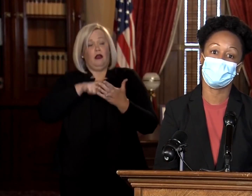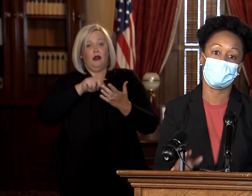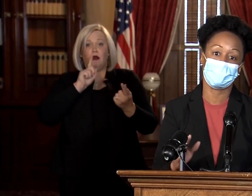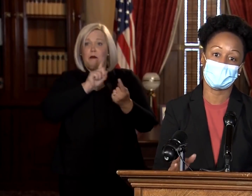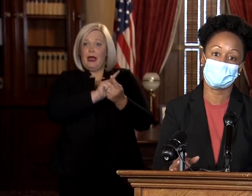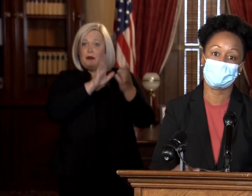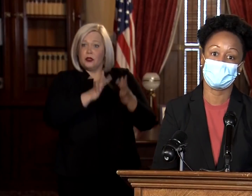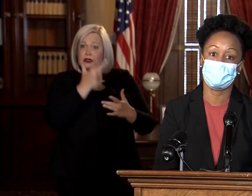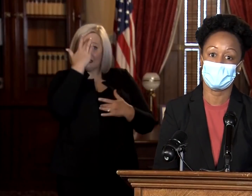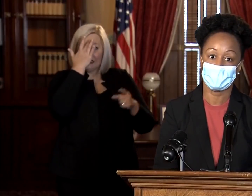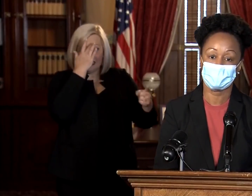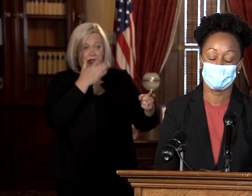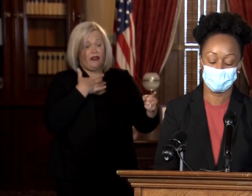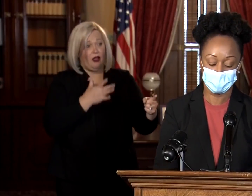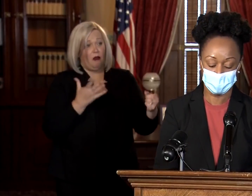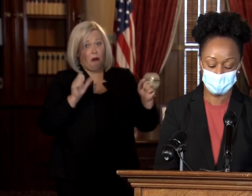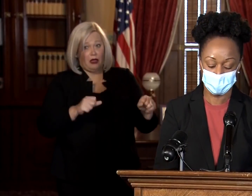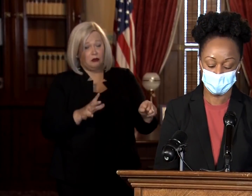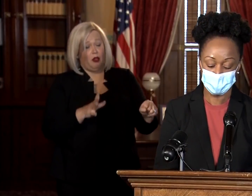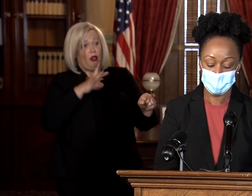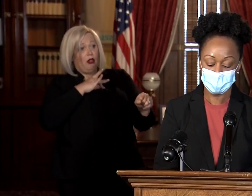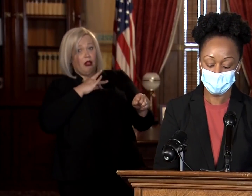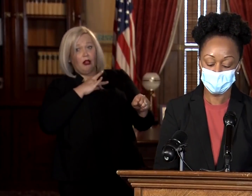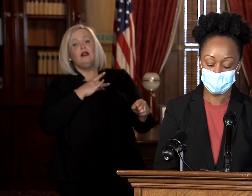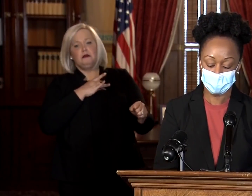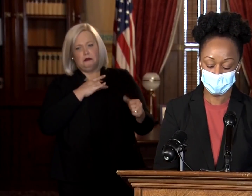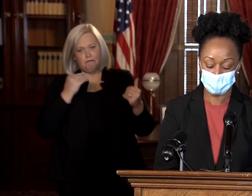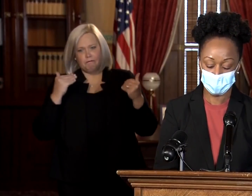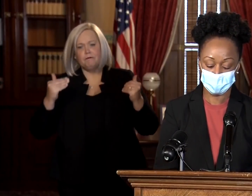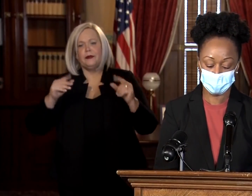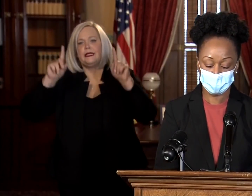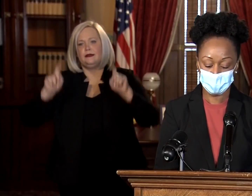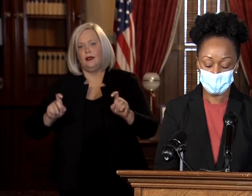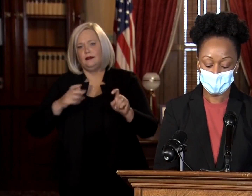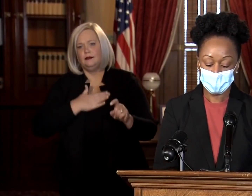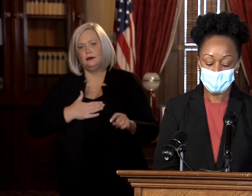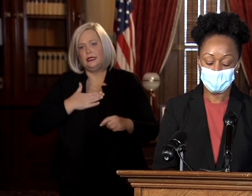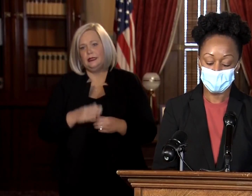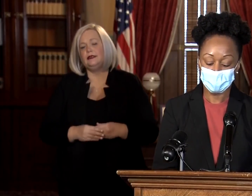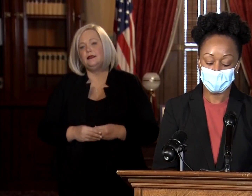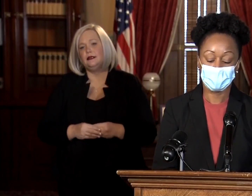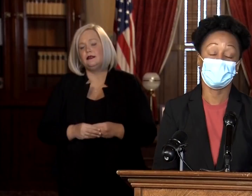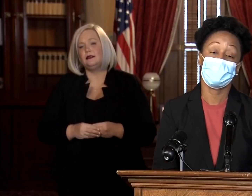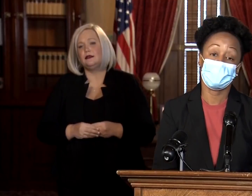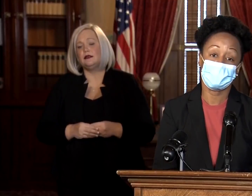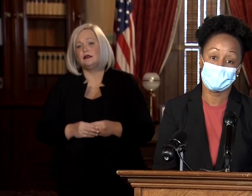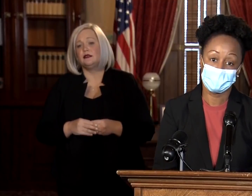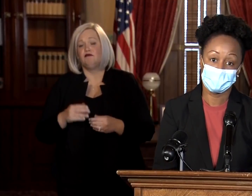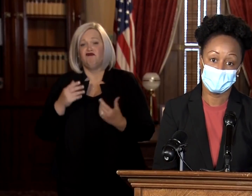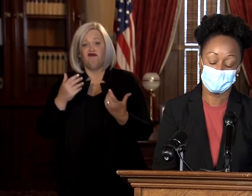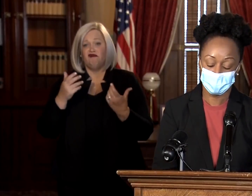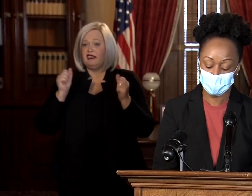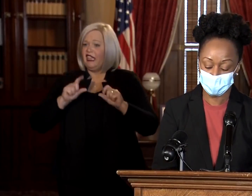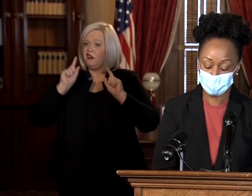This means that if you have symptoms, or if you’ve been symptoms, or if you’ve been around someone who has symptoms around someone who has symptoms or around someone who has or around someone who has Covid-19, you should get a test.